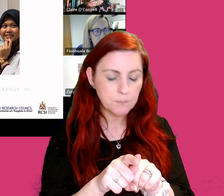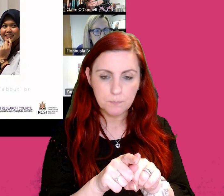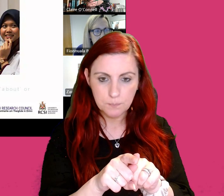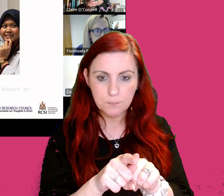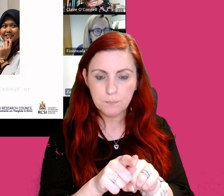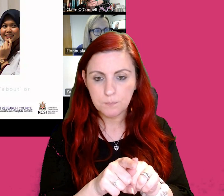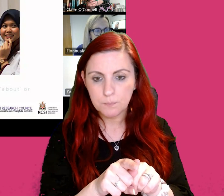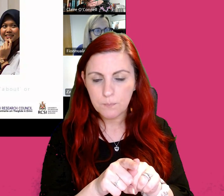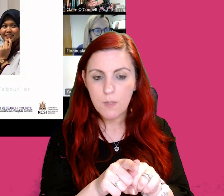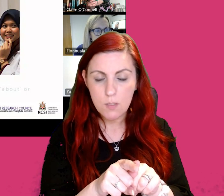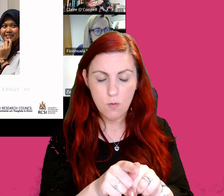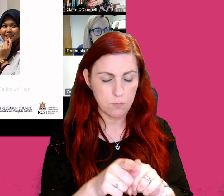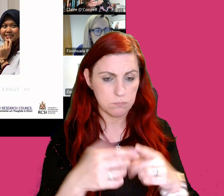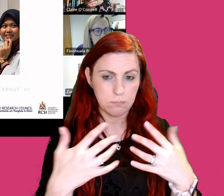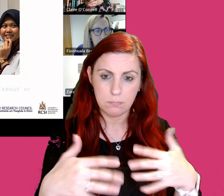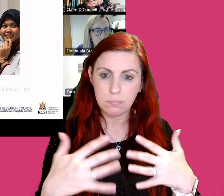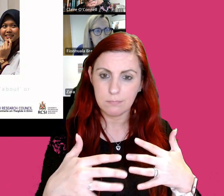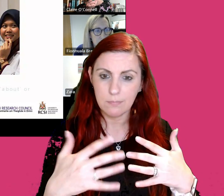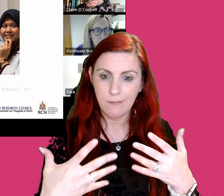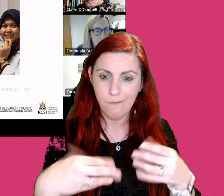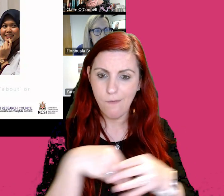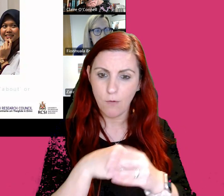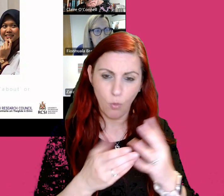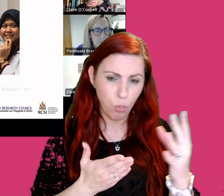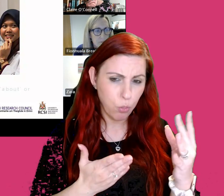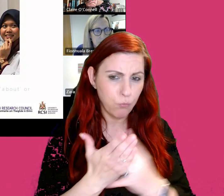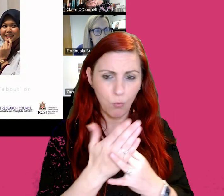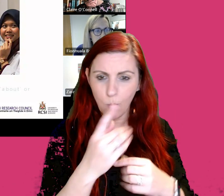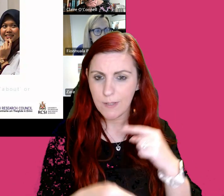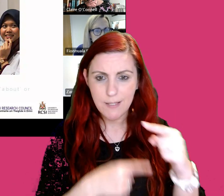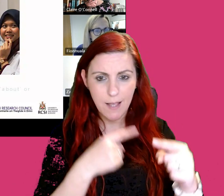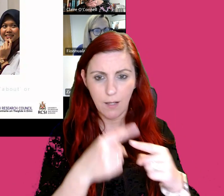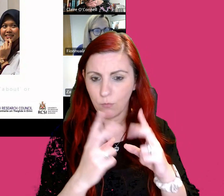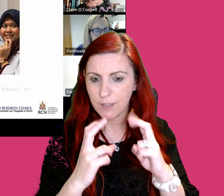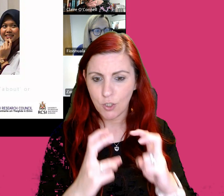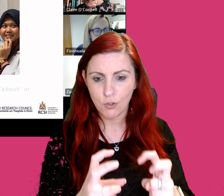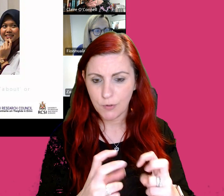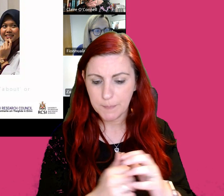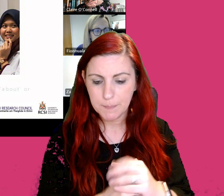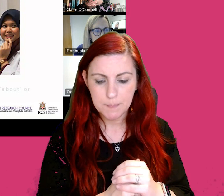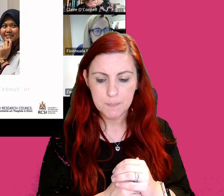kind of thing so really involved throughout the whole research cycle and as was what I've describe